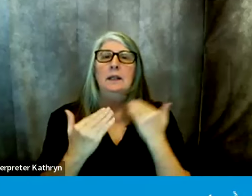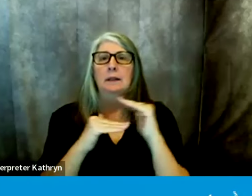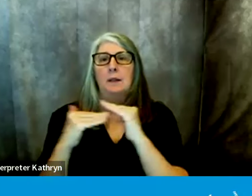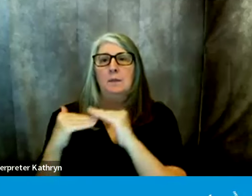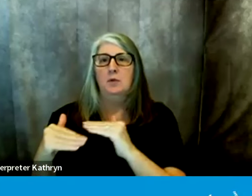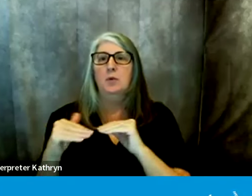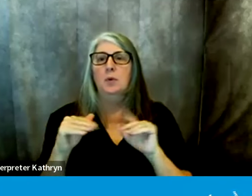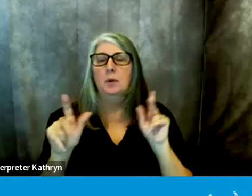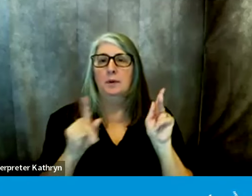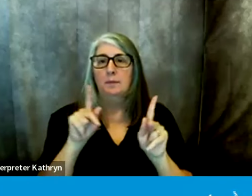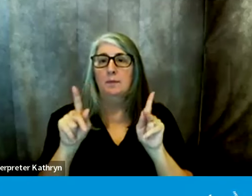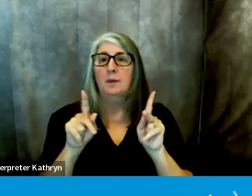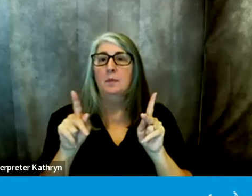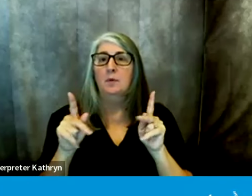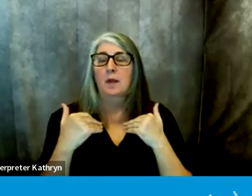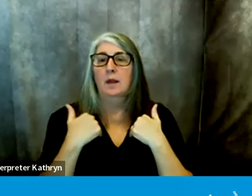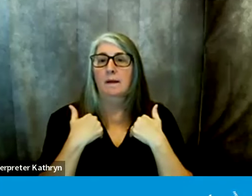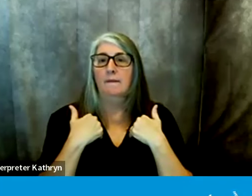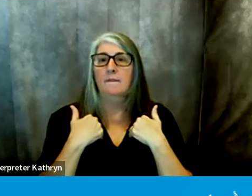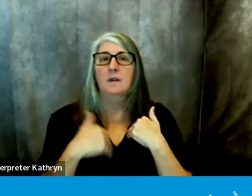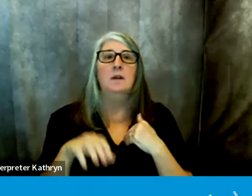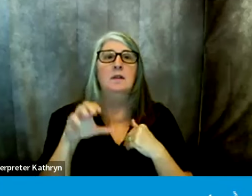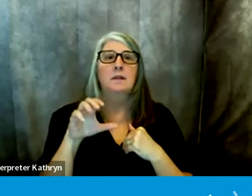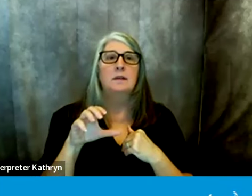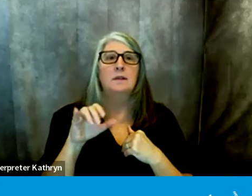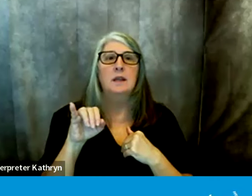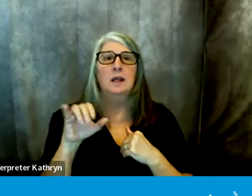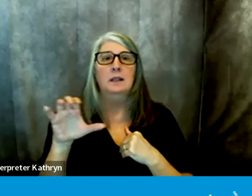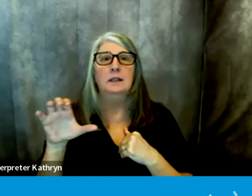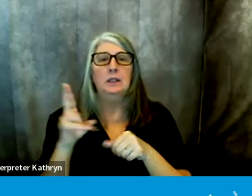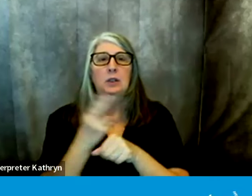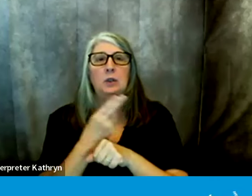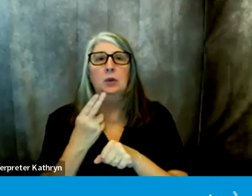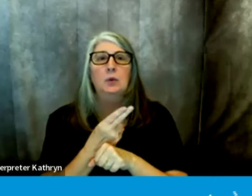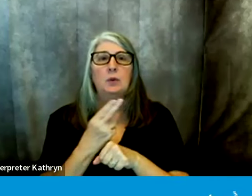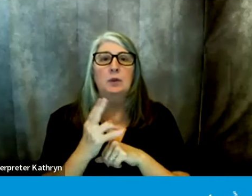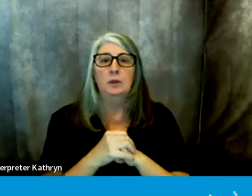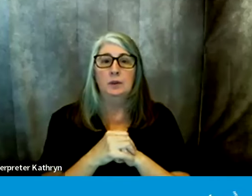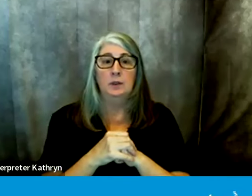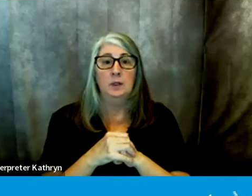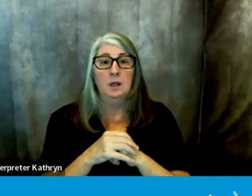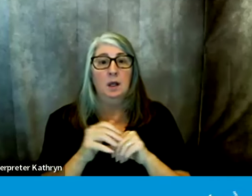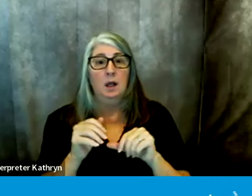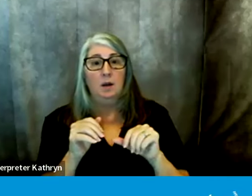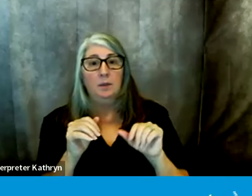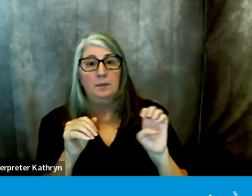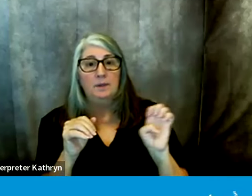that are SCI users and volitional voiders. Evgeniy, do you want to expand on the potential with suprapubic please?